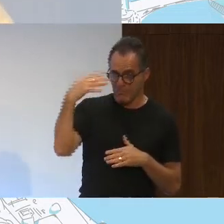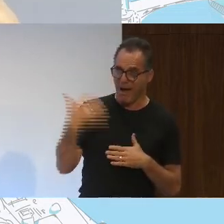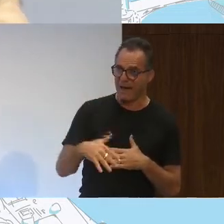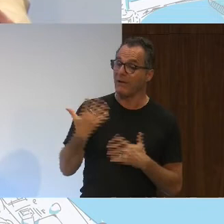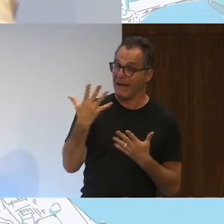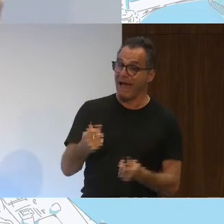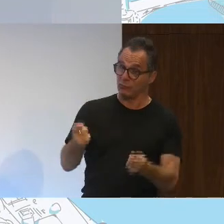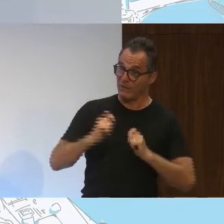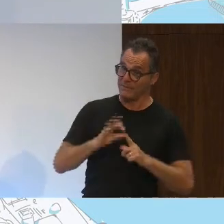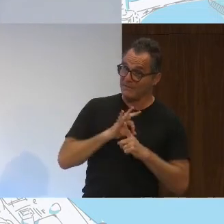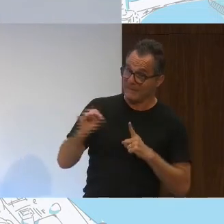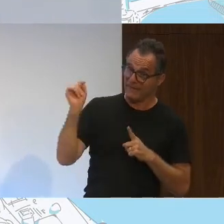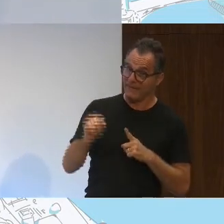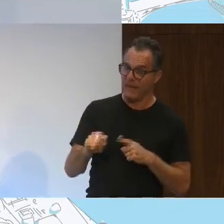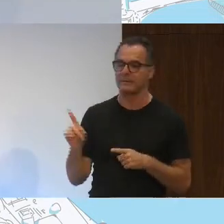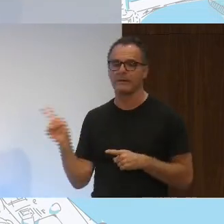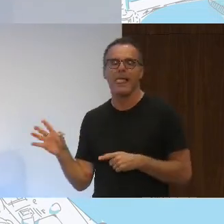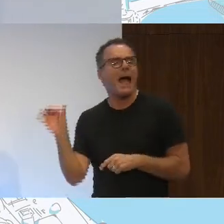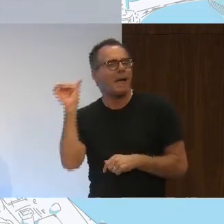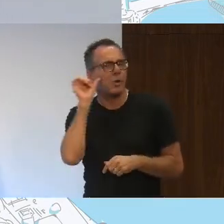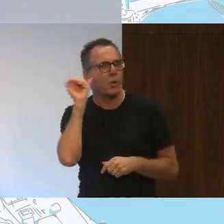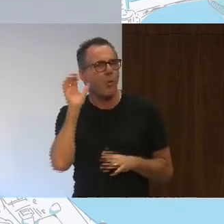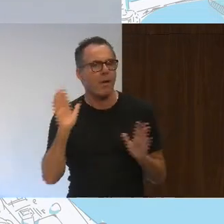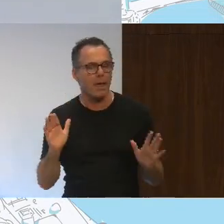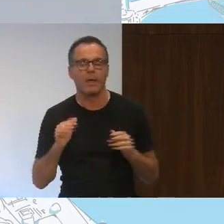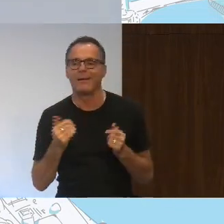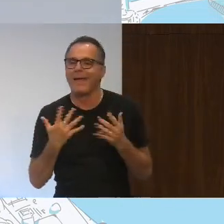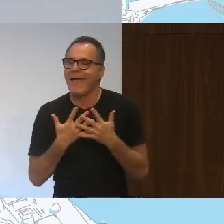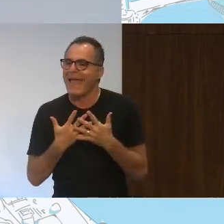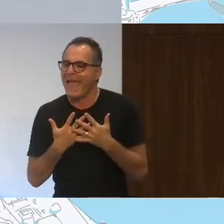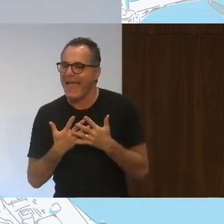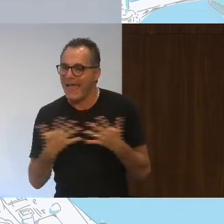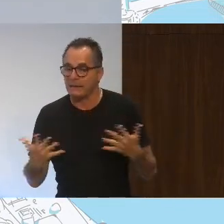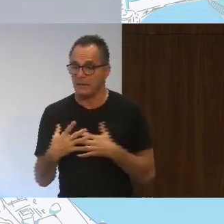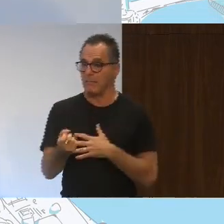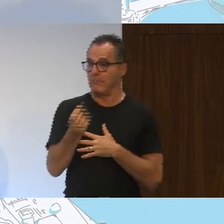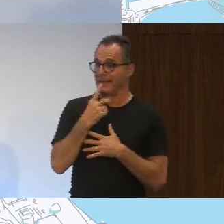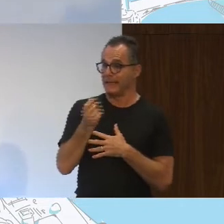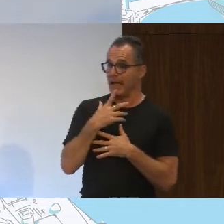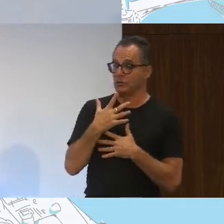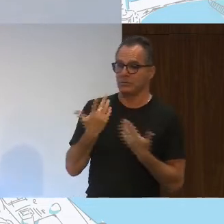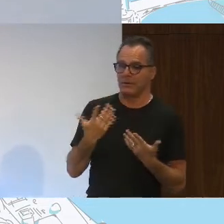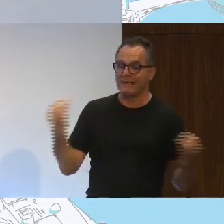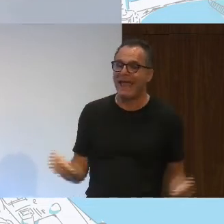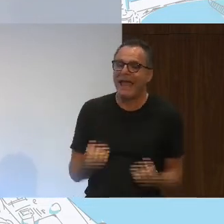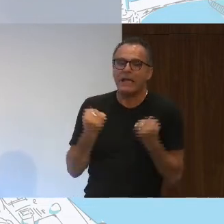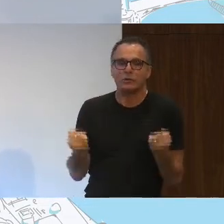Um, I'm not aware of any. I mean, I think any, any medication that energizes the brain could probably be useful.